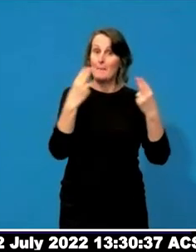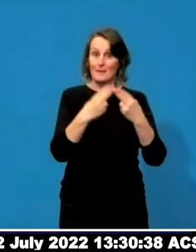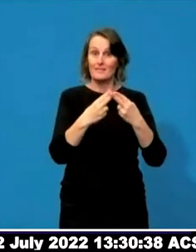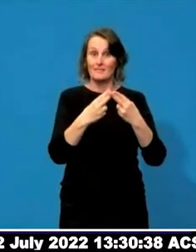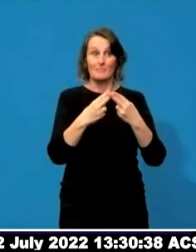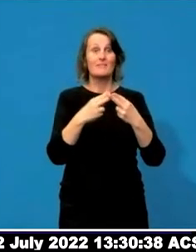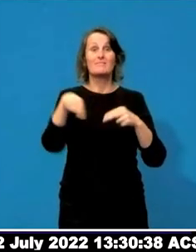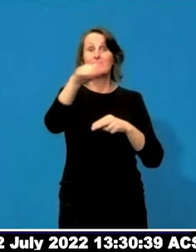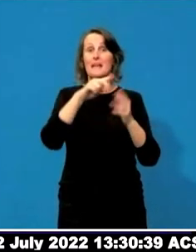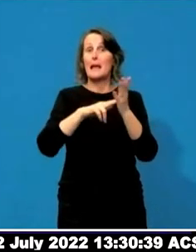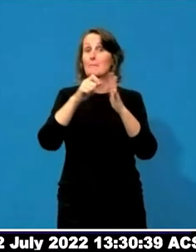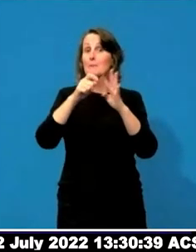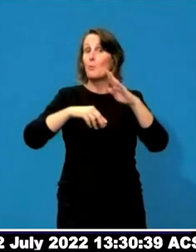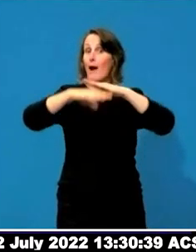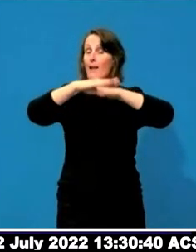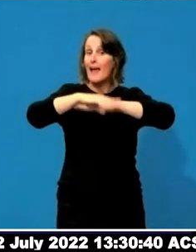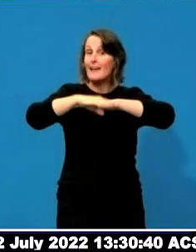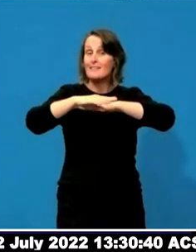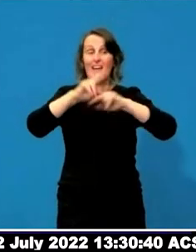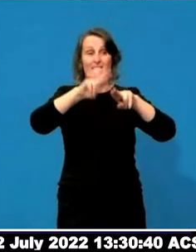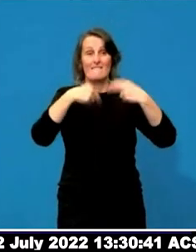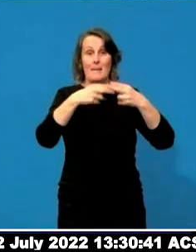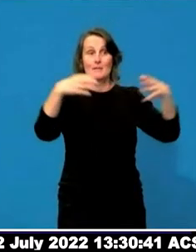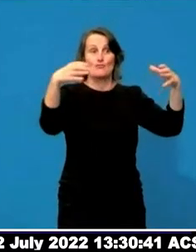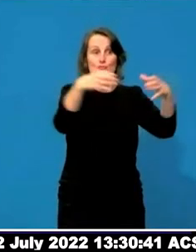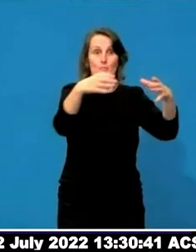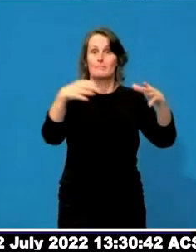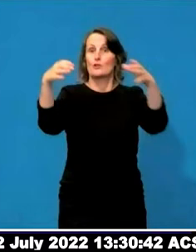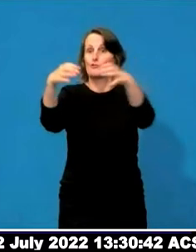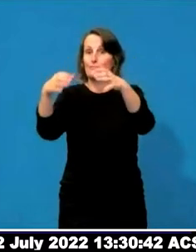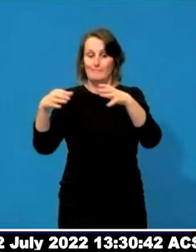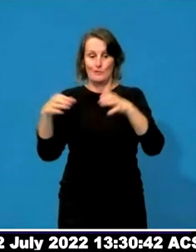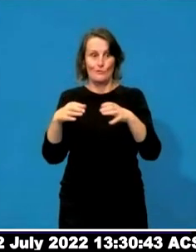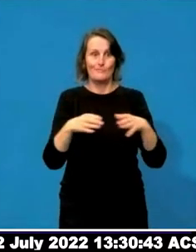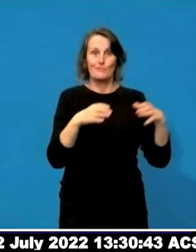People live in family groups, and people's identity